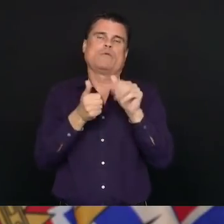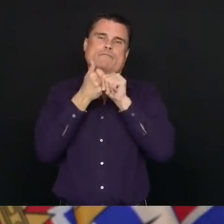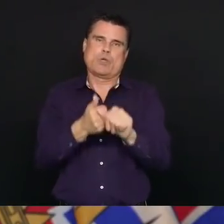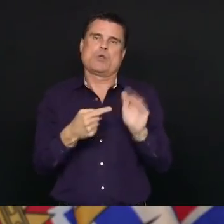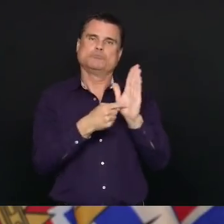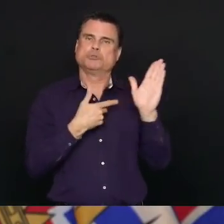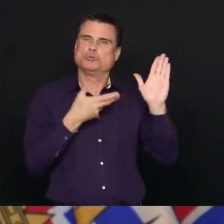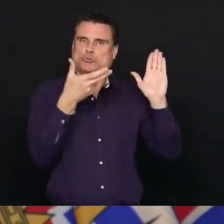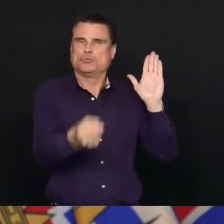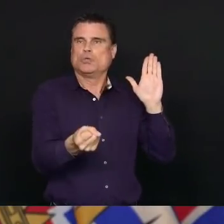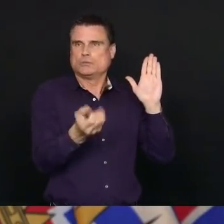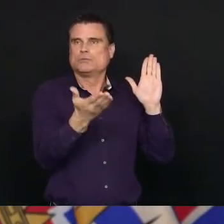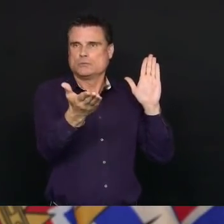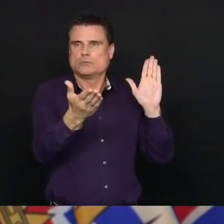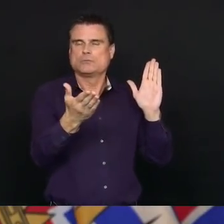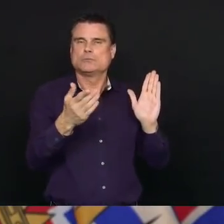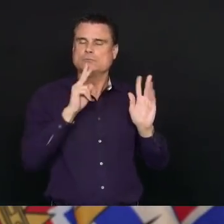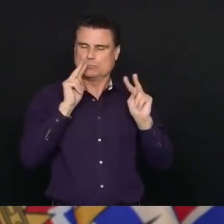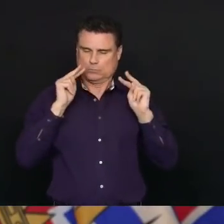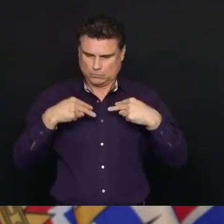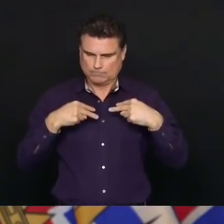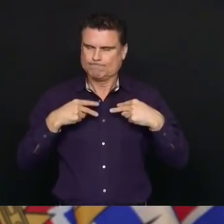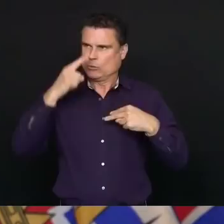communities